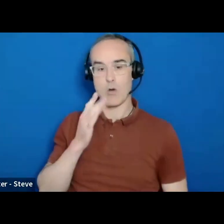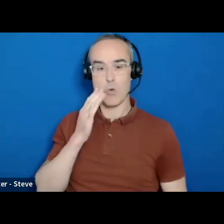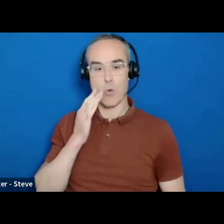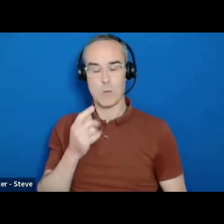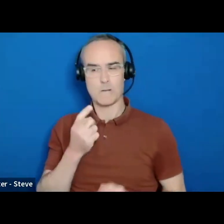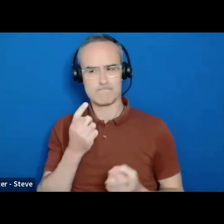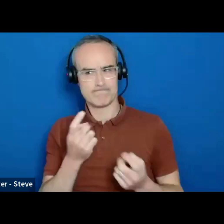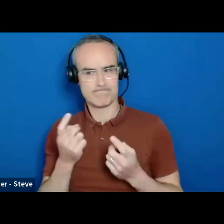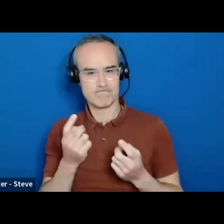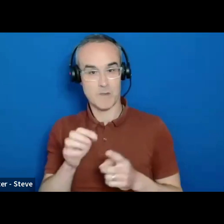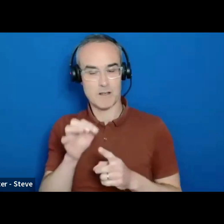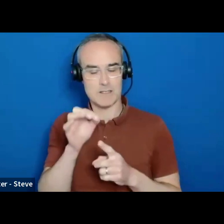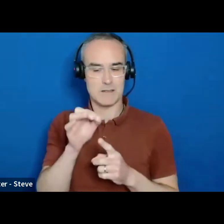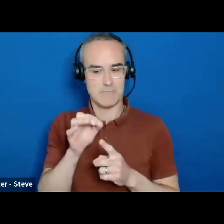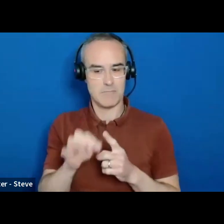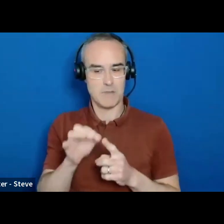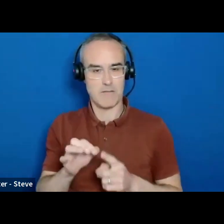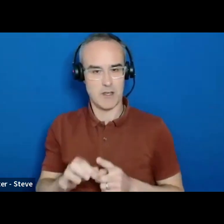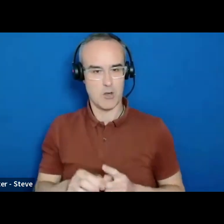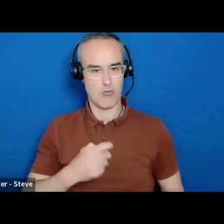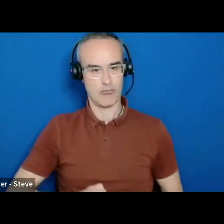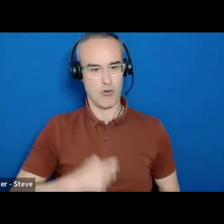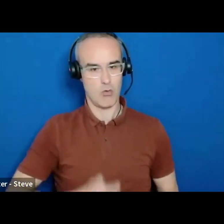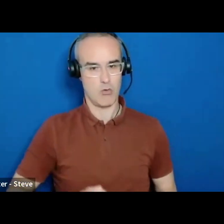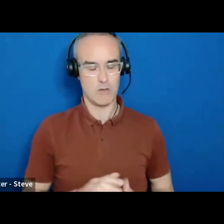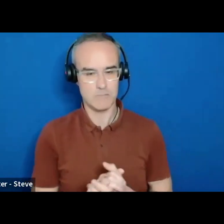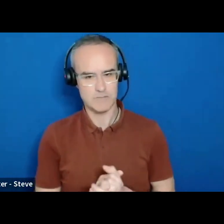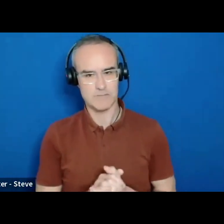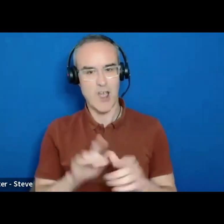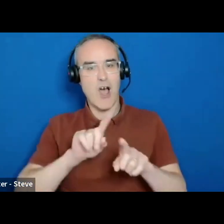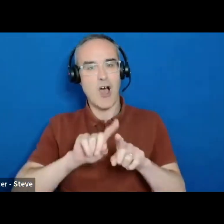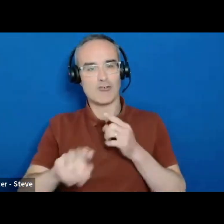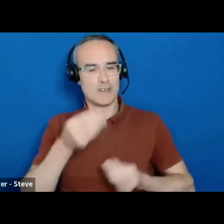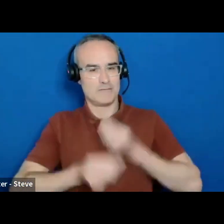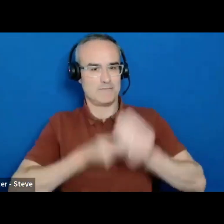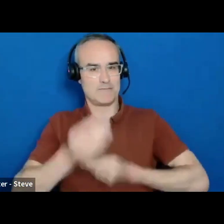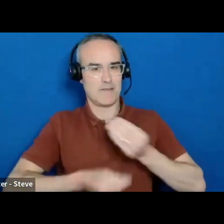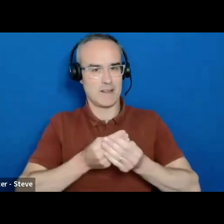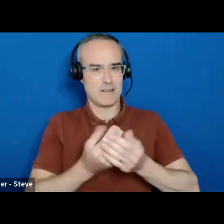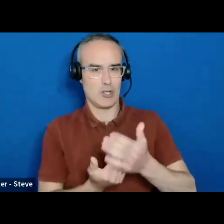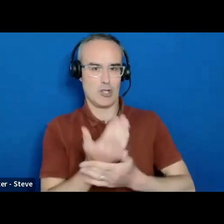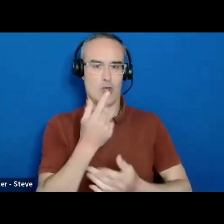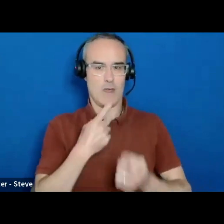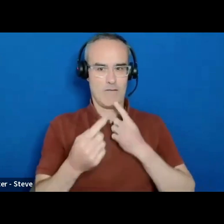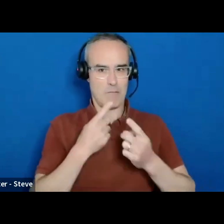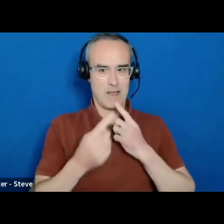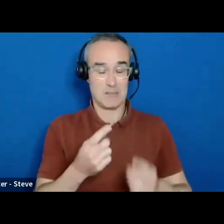I shall try and cover some of the things that perhaps my colleagues haven't yet covered. So I apologize if I repeat